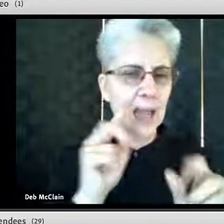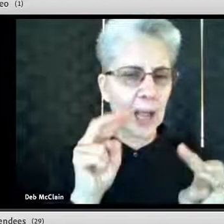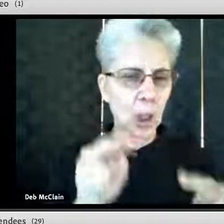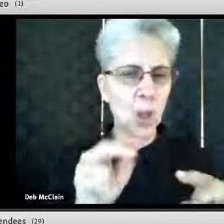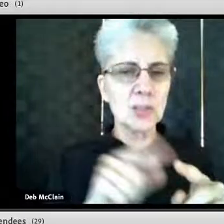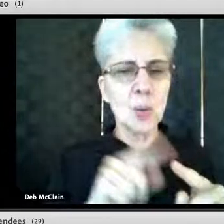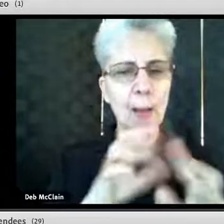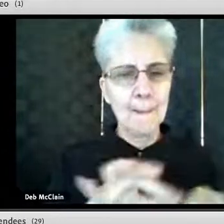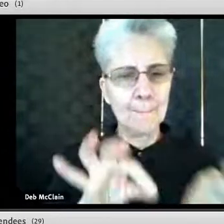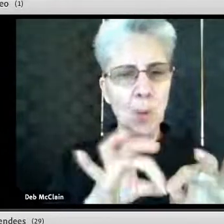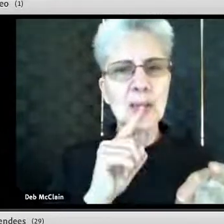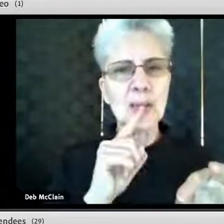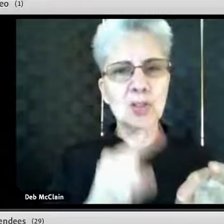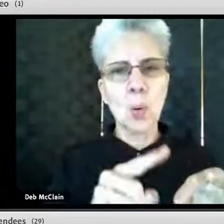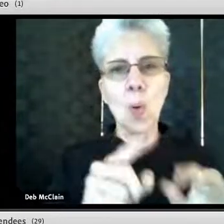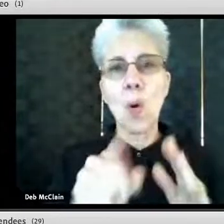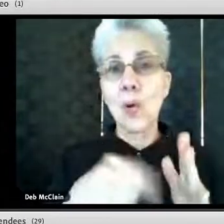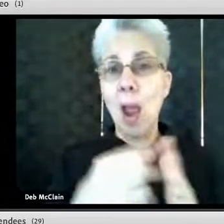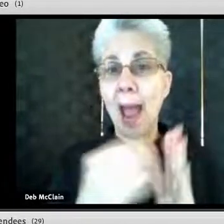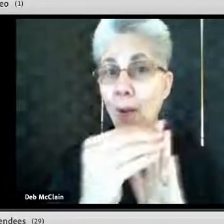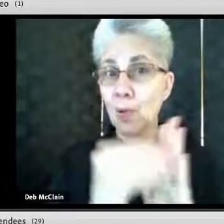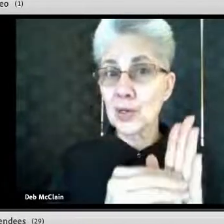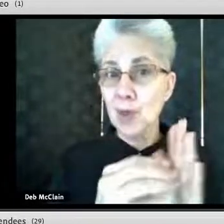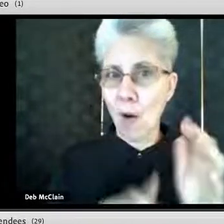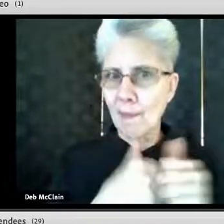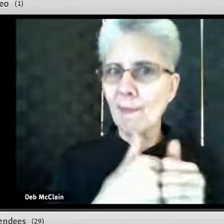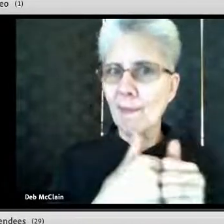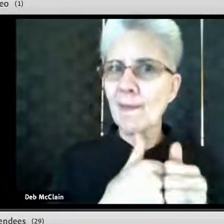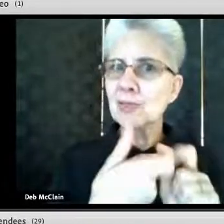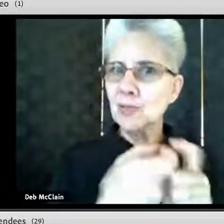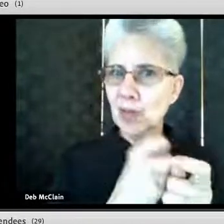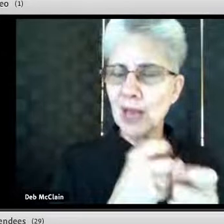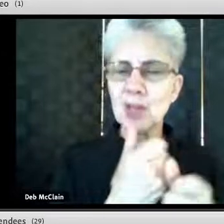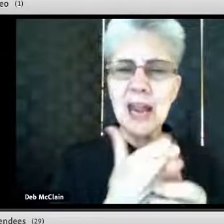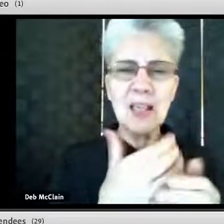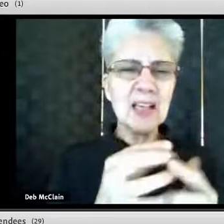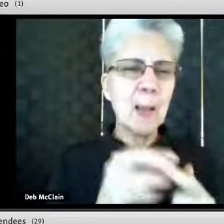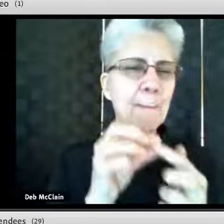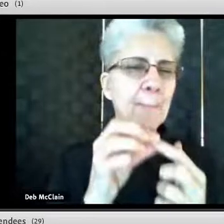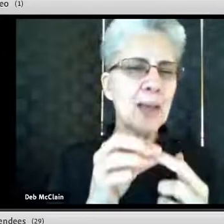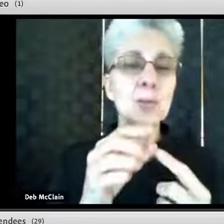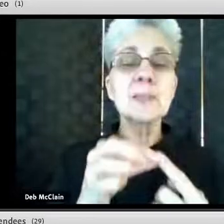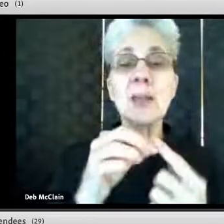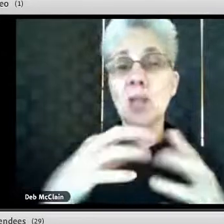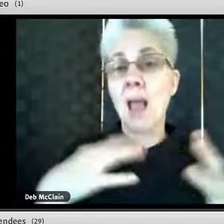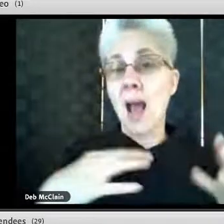So it's really important to make sure your hours are kept up-to-date there. Anything special, especially holiday closures,